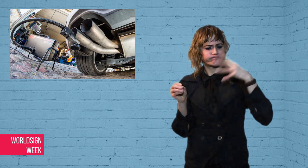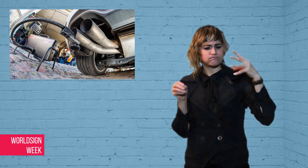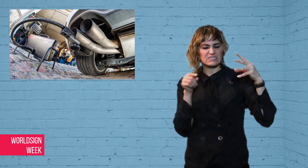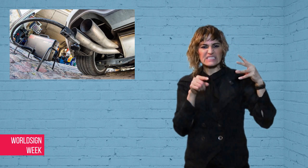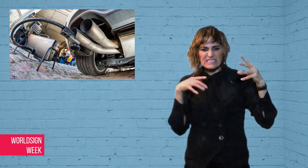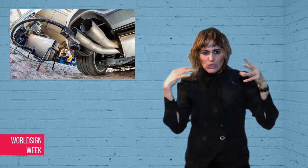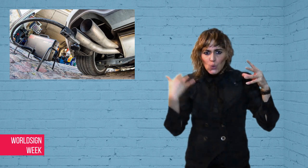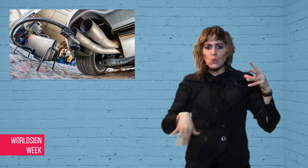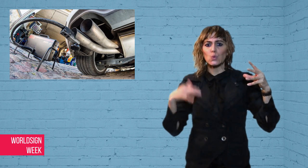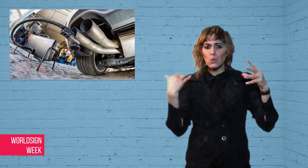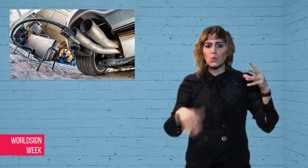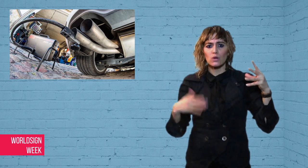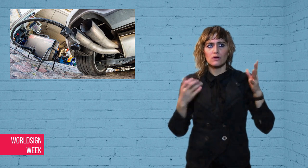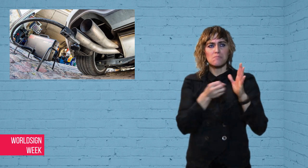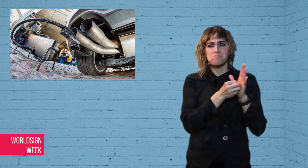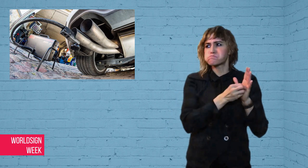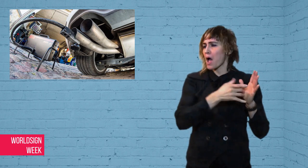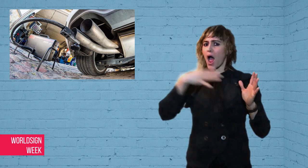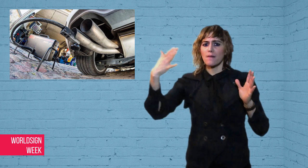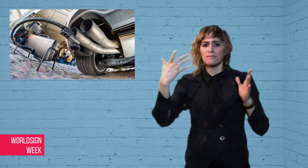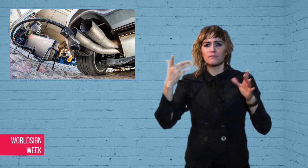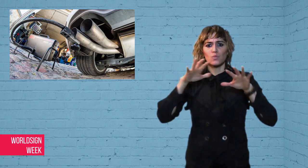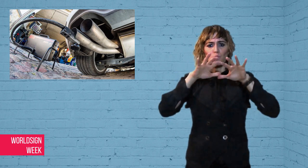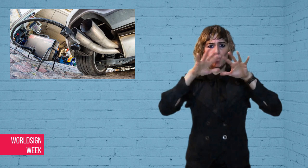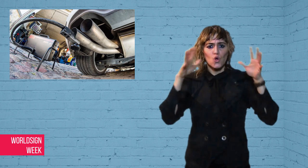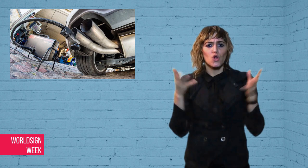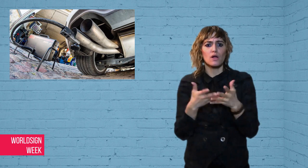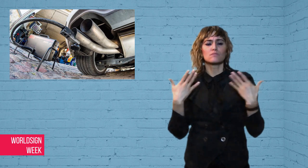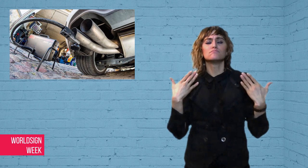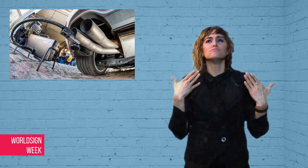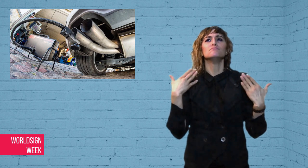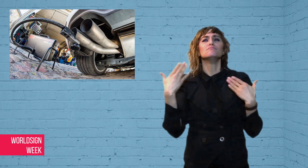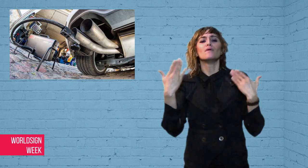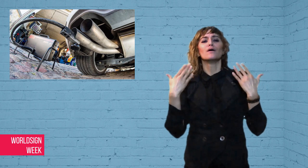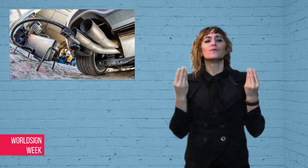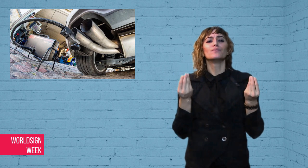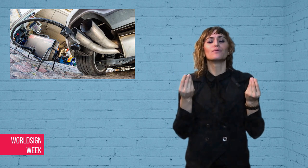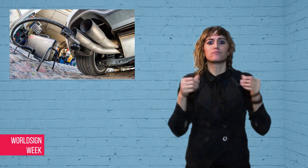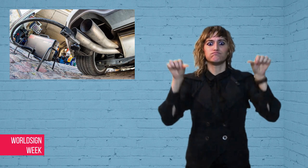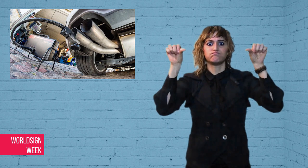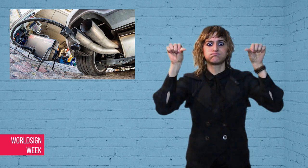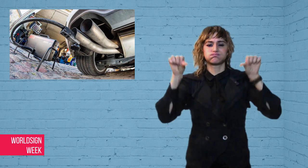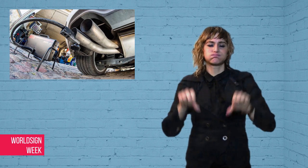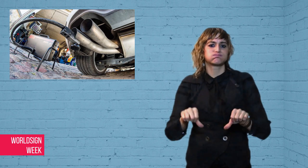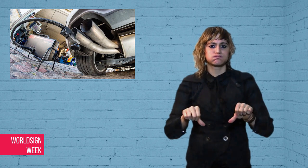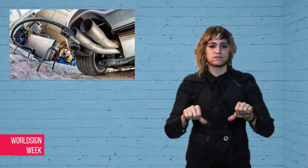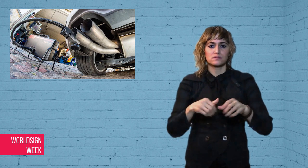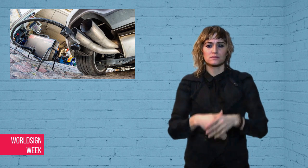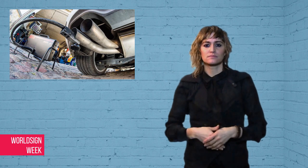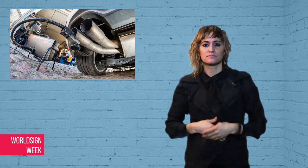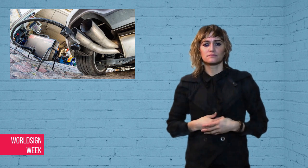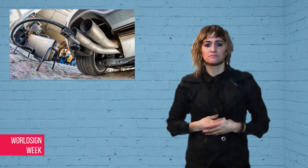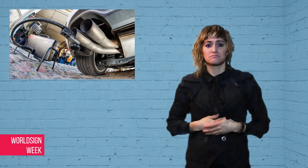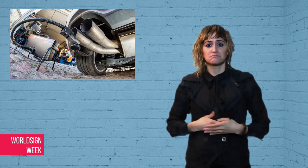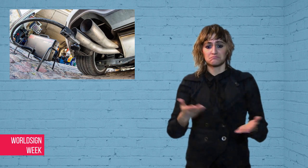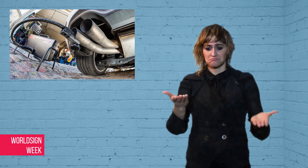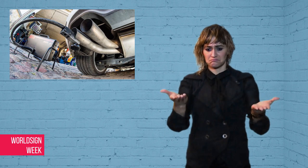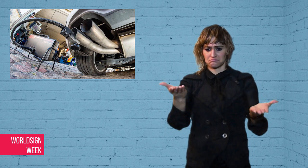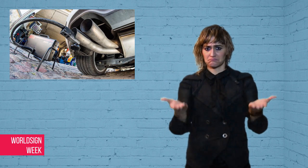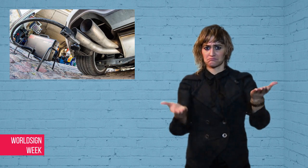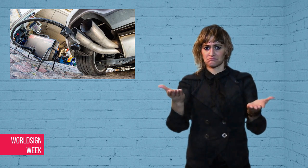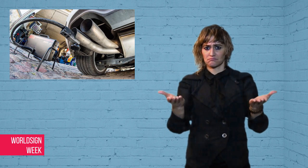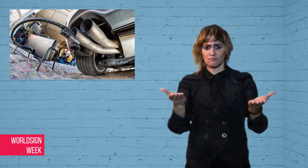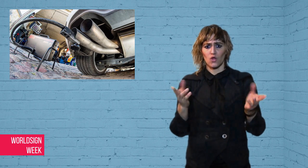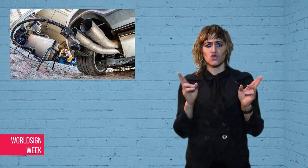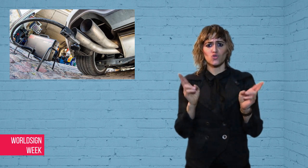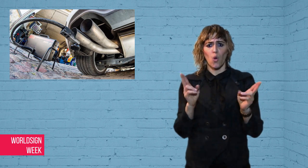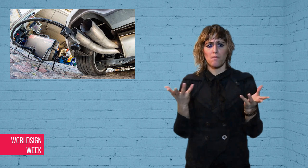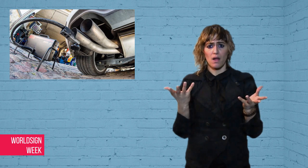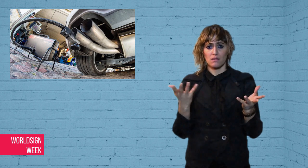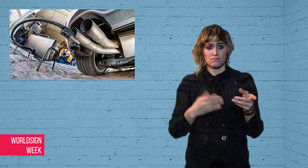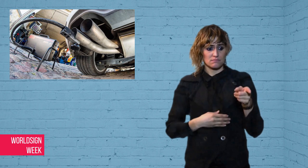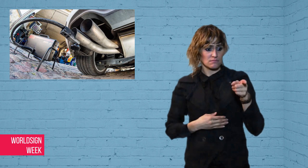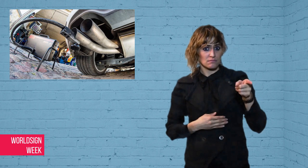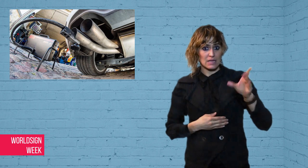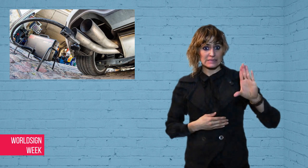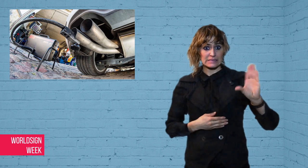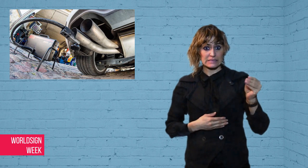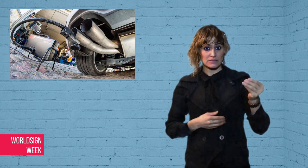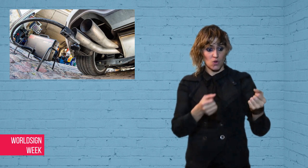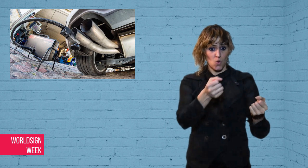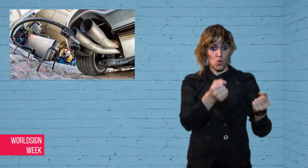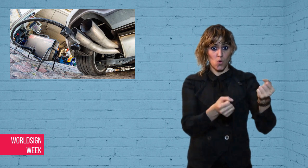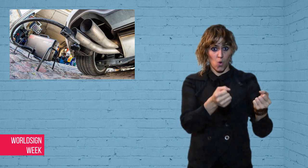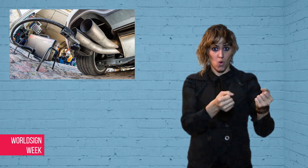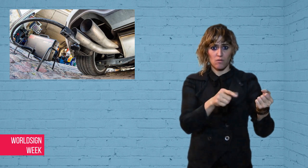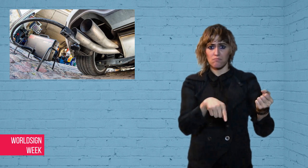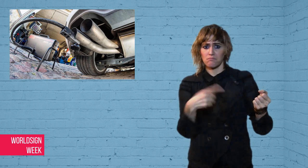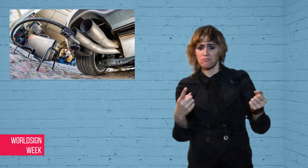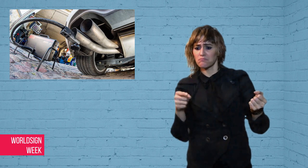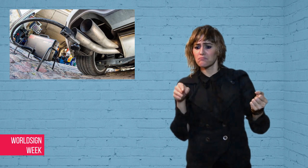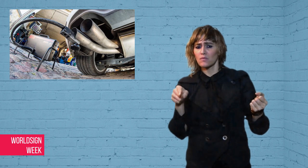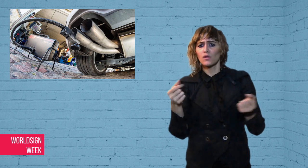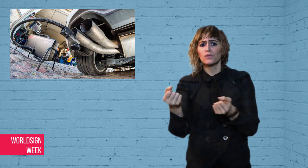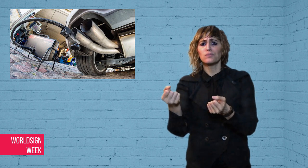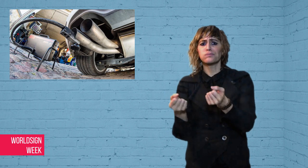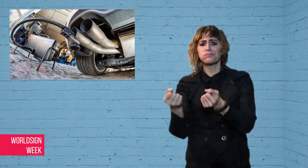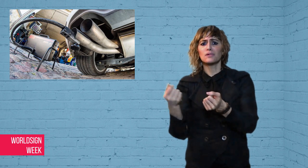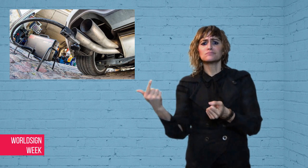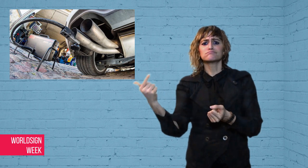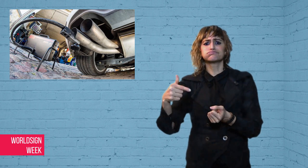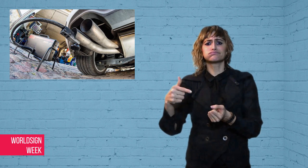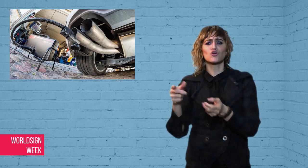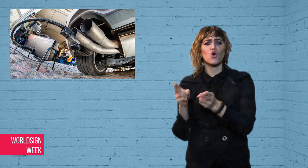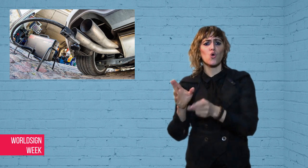nitrogen oxides, one of the biggest factors of air pollution.